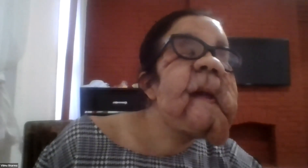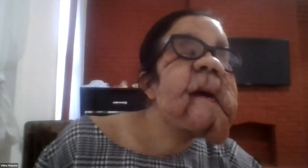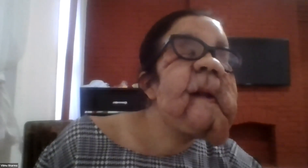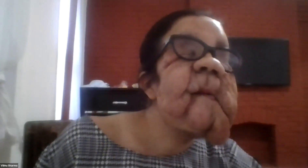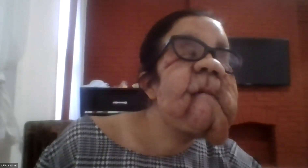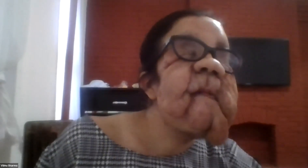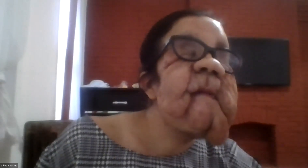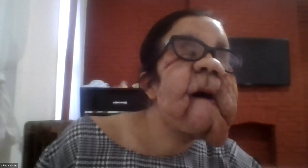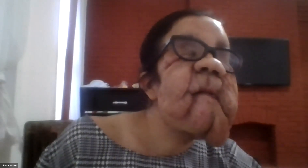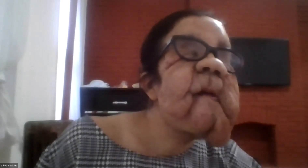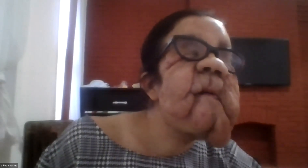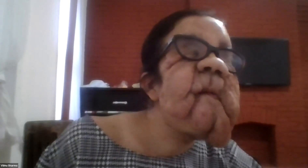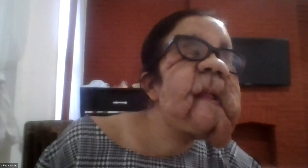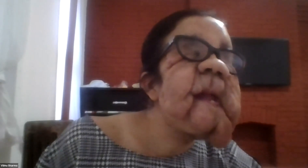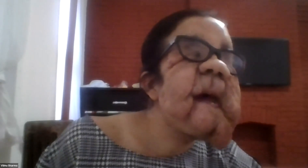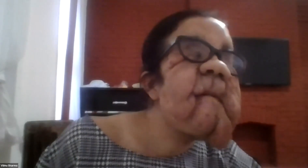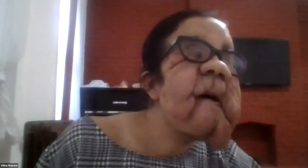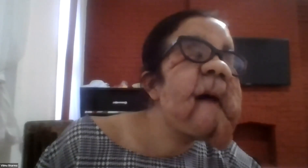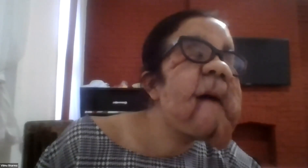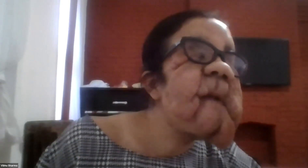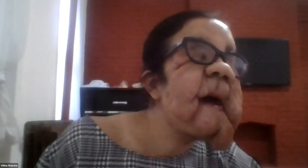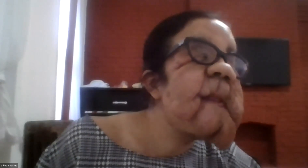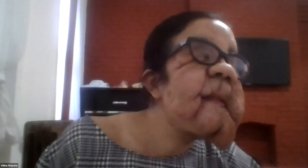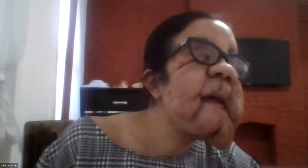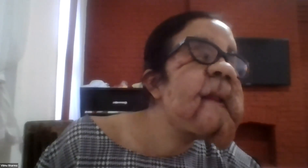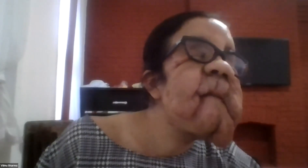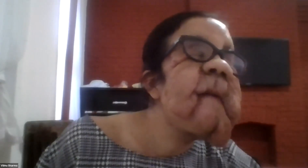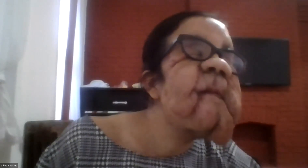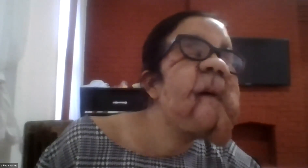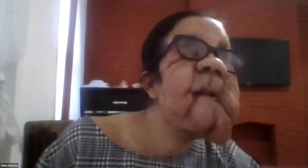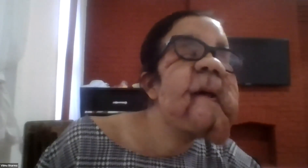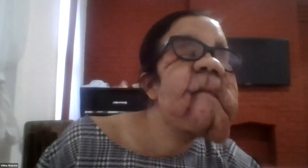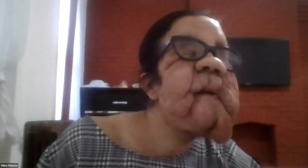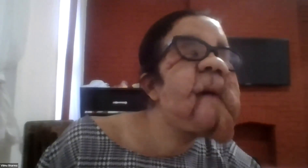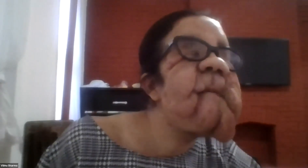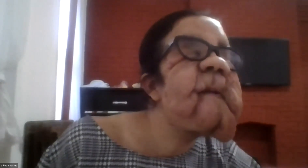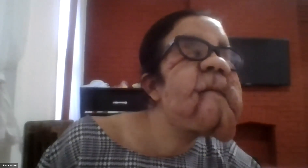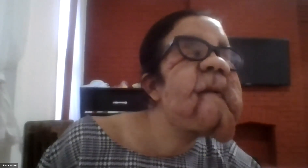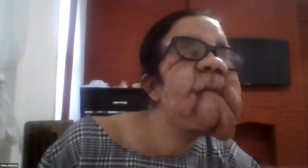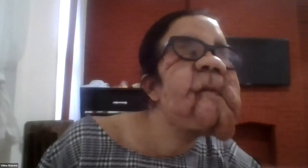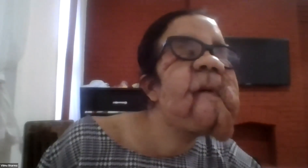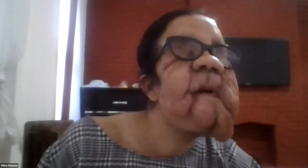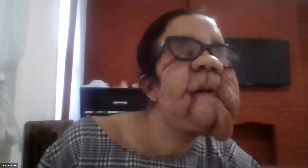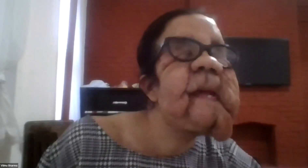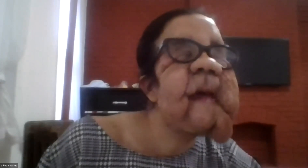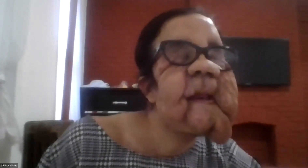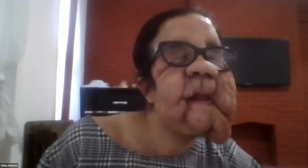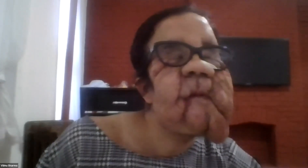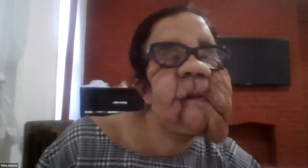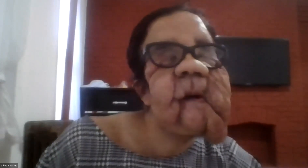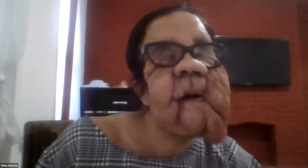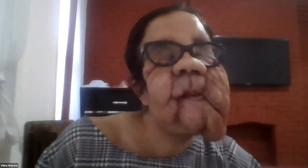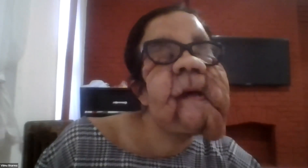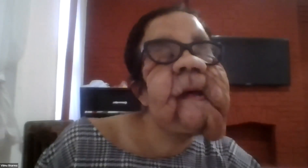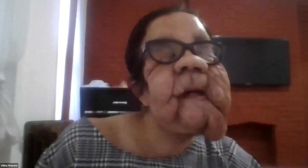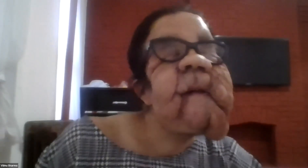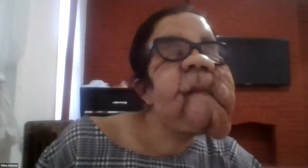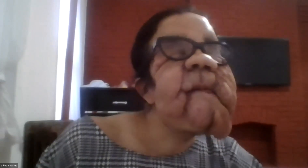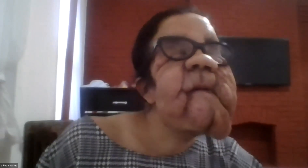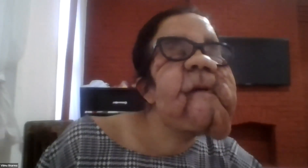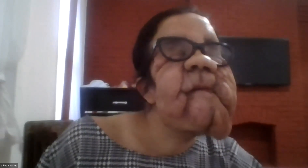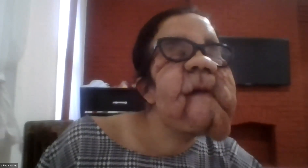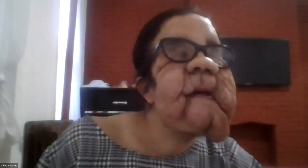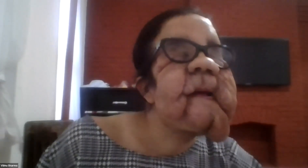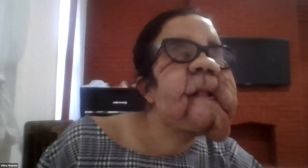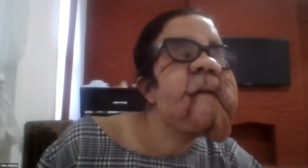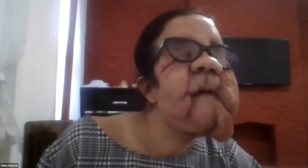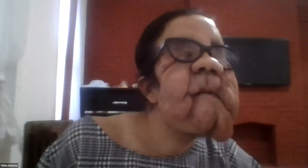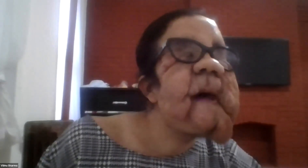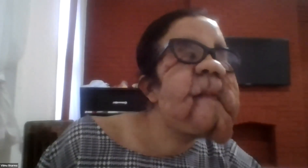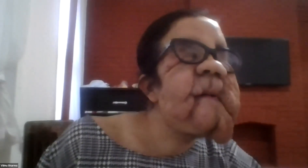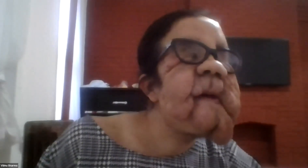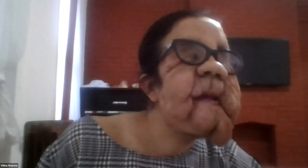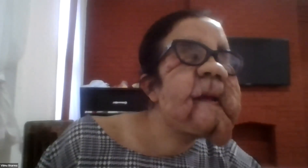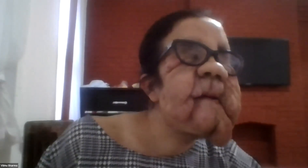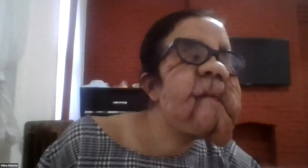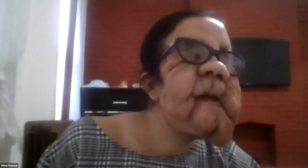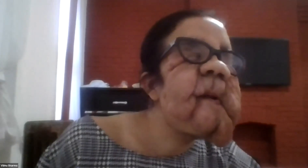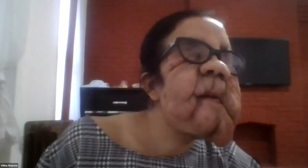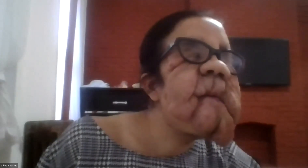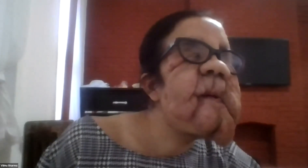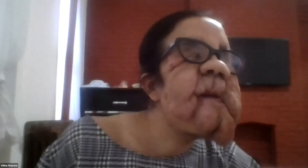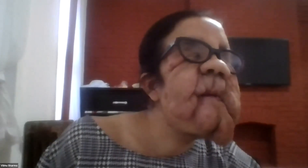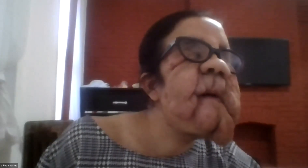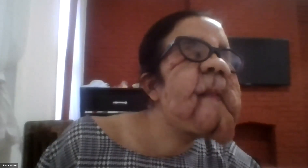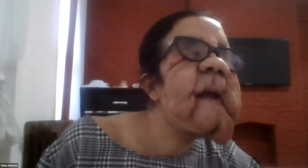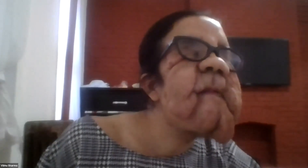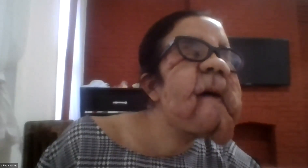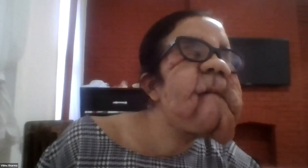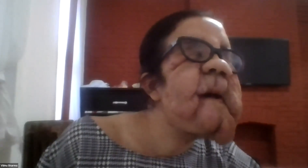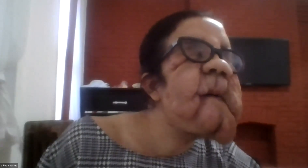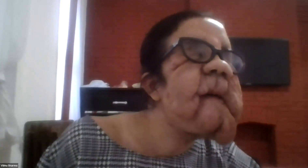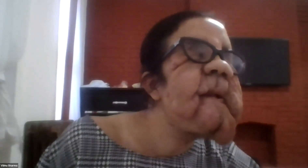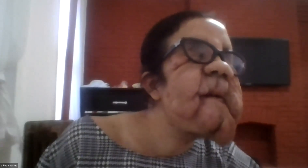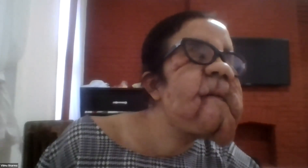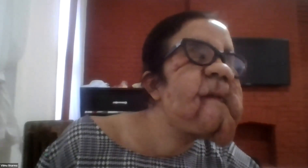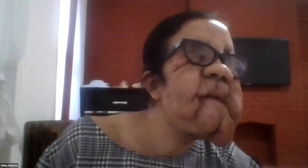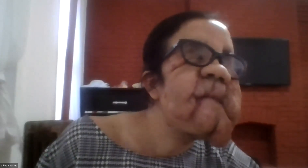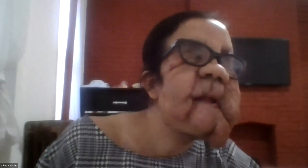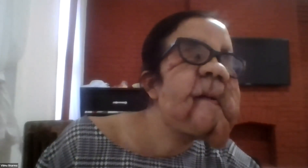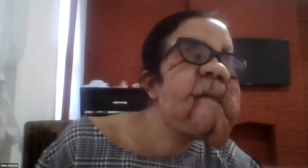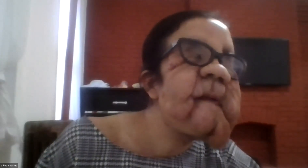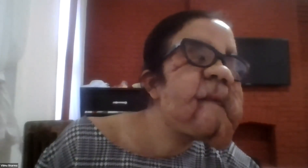Vibhu Sharma : And i've contributors, as usually devil or dad United Kingdom and and Scotland where you have additional support popular in that and whatnot teachers were saying, maybe haven't had that granting the veto and know what they do and that is why we are not able to use assistive technologies.